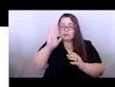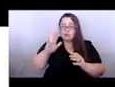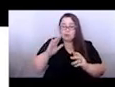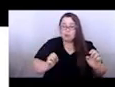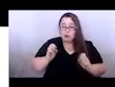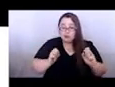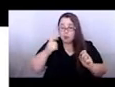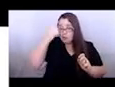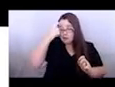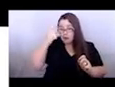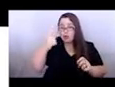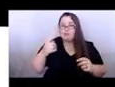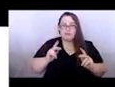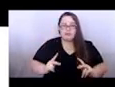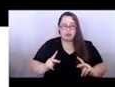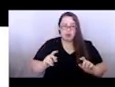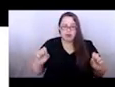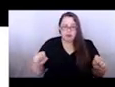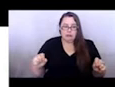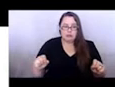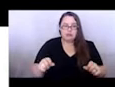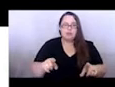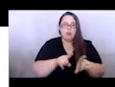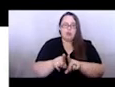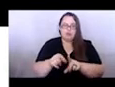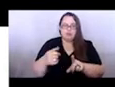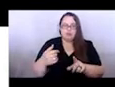Combined with clear communication, healthy boundaries, they look like